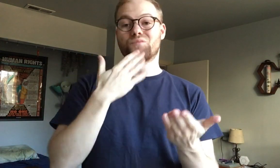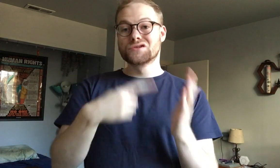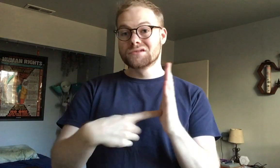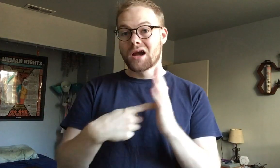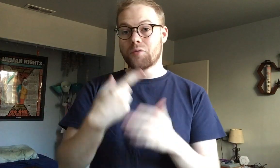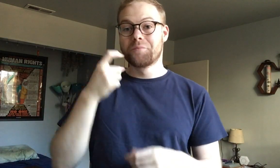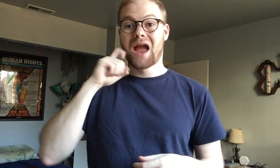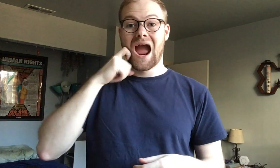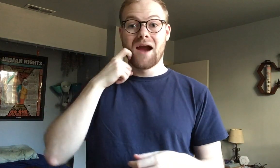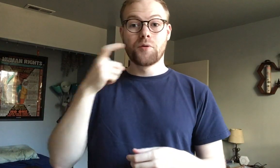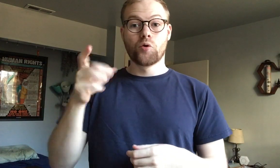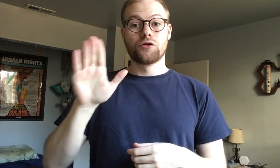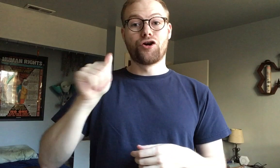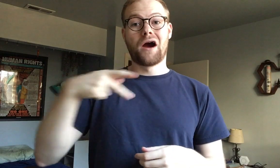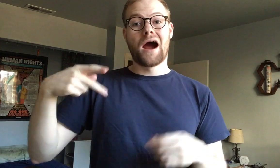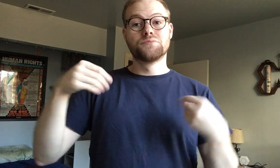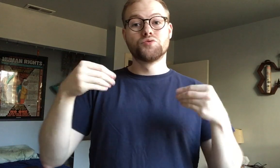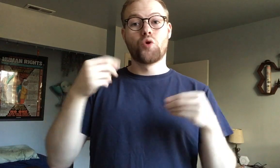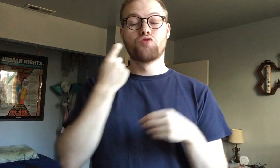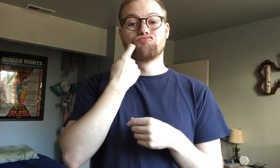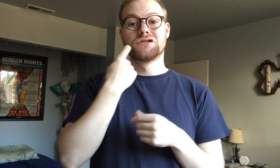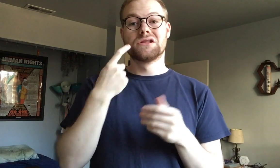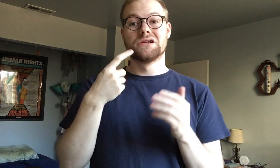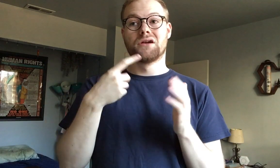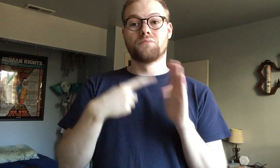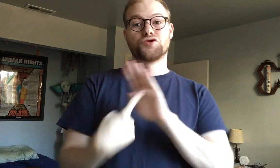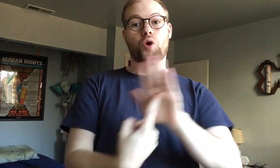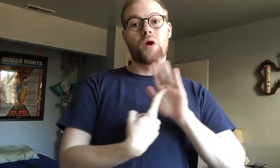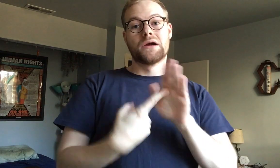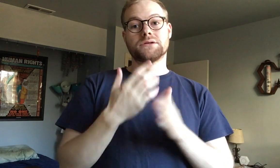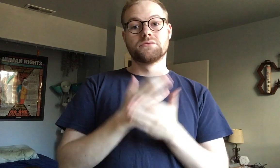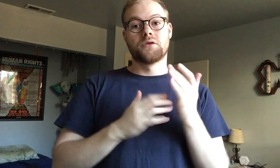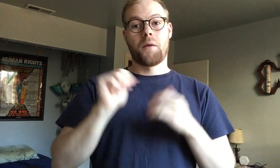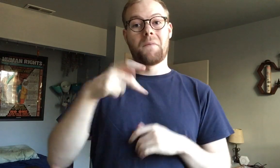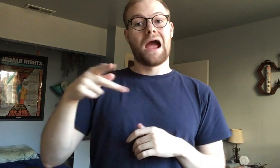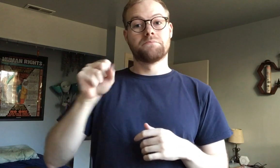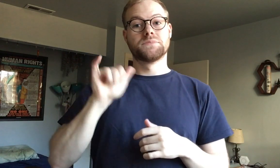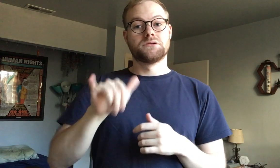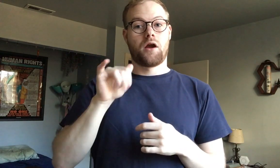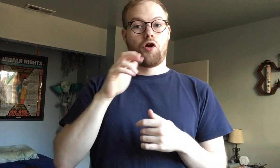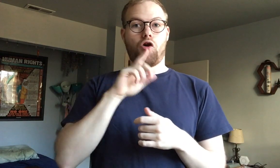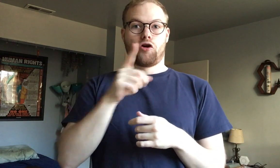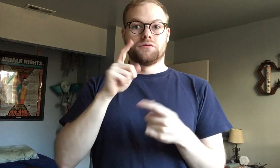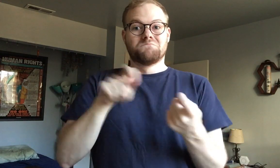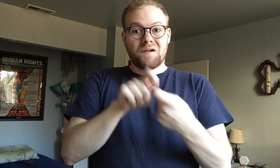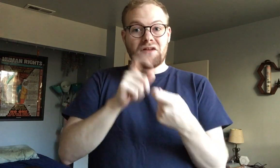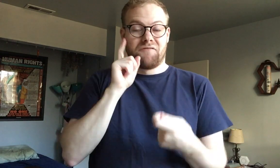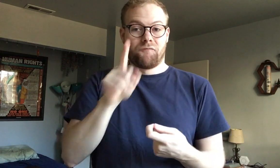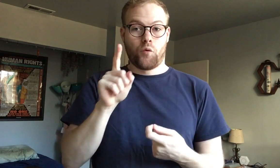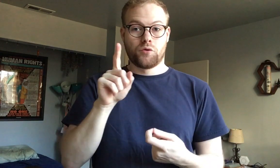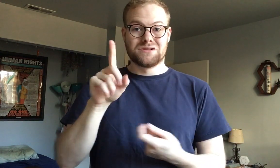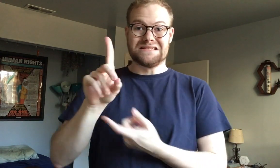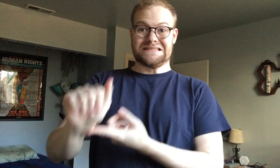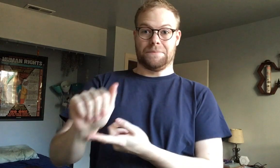A good example is Apple. Their App Store recently showcased some apps that are specifically for disability,